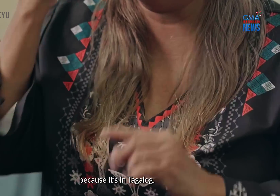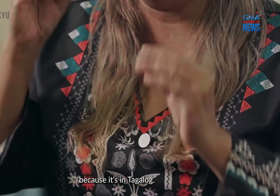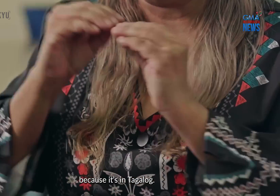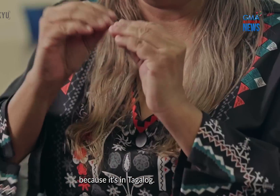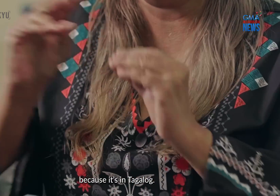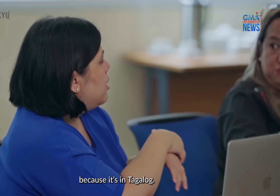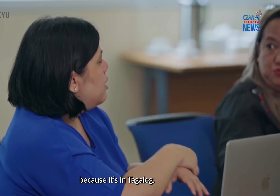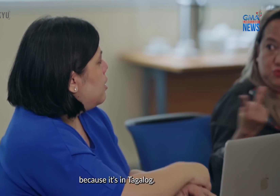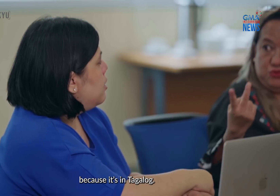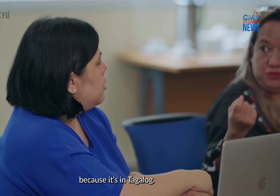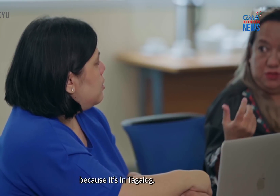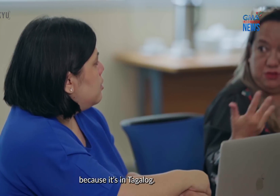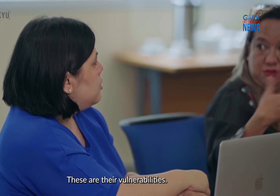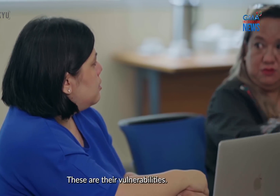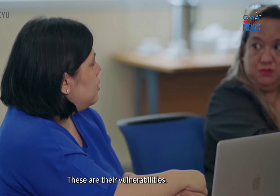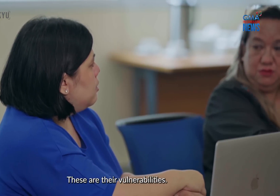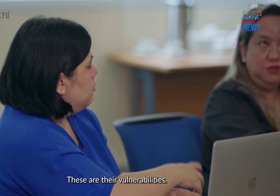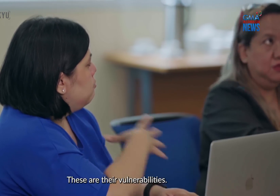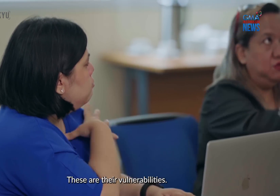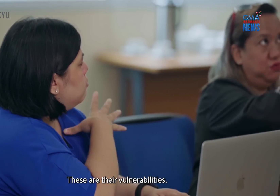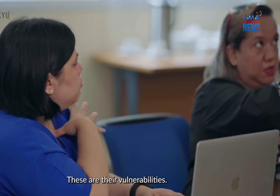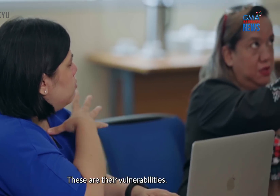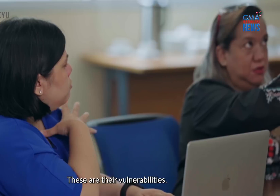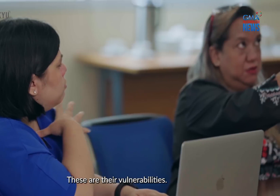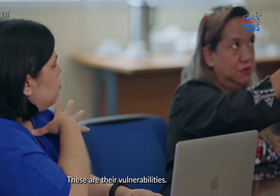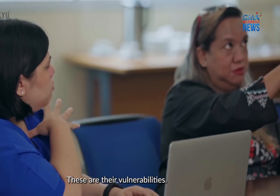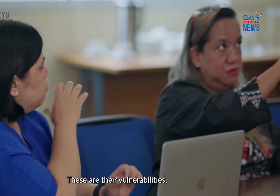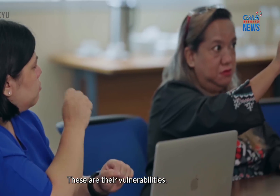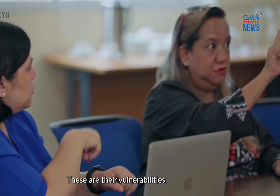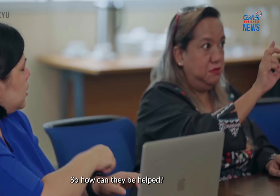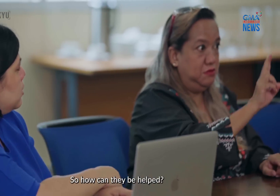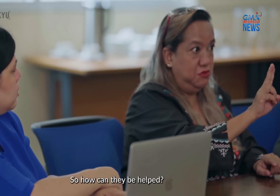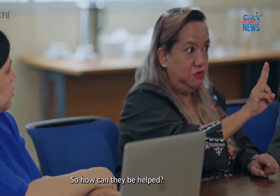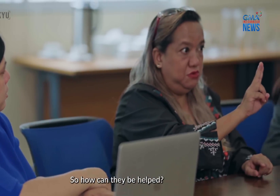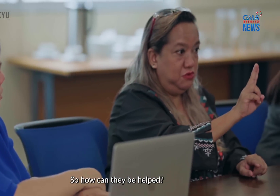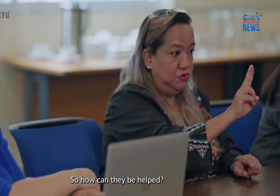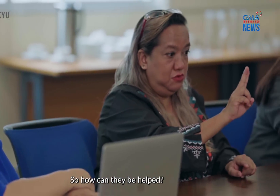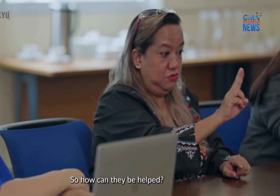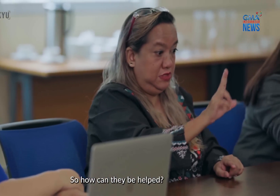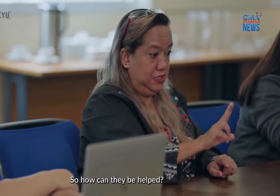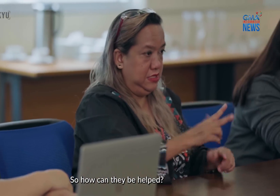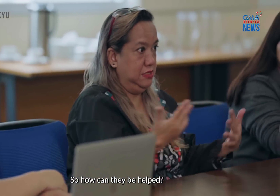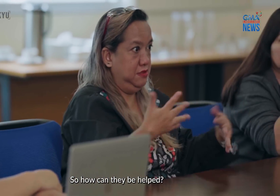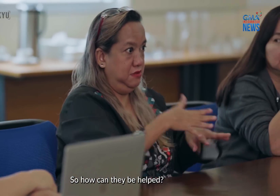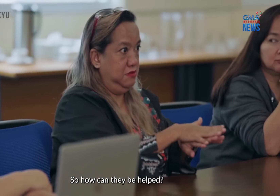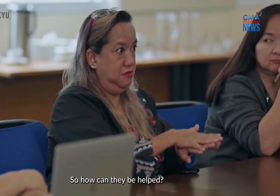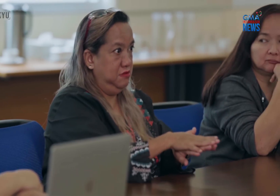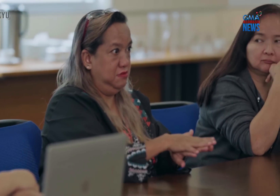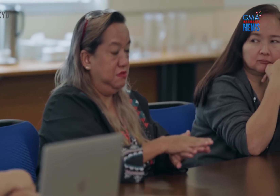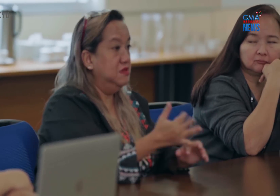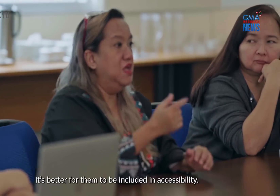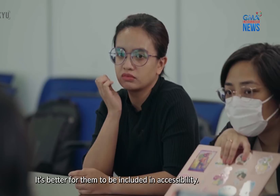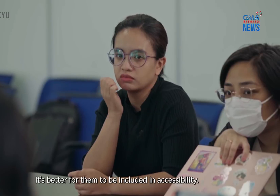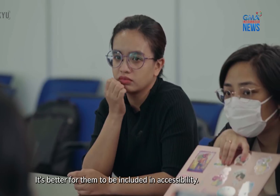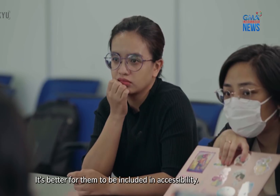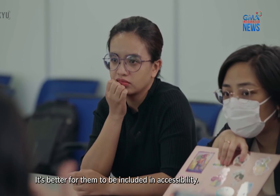and don’t have interpreters. When there's an emergency, they aren’t informed. Even text messages are hard for them to understand